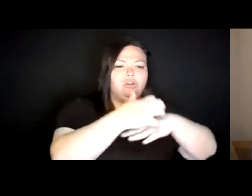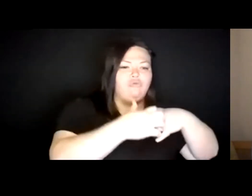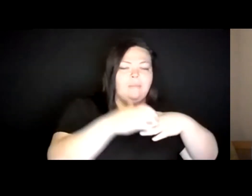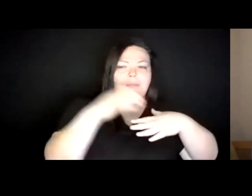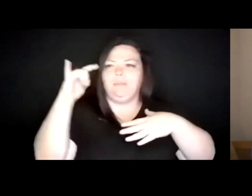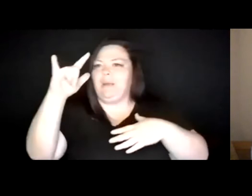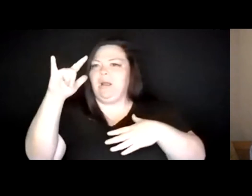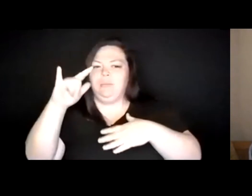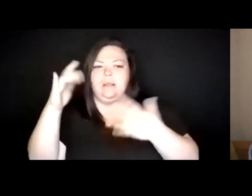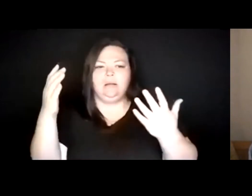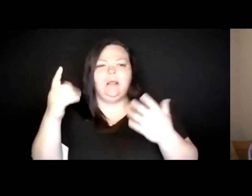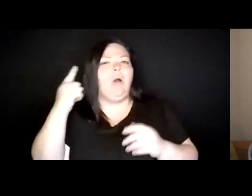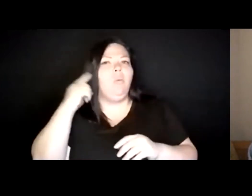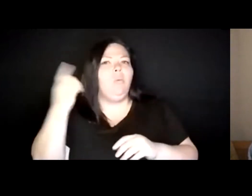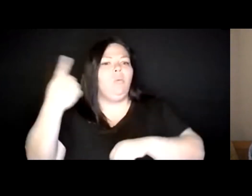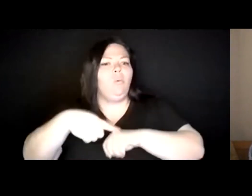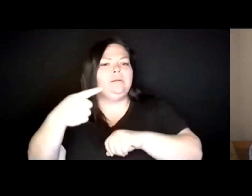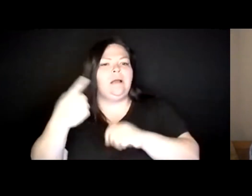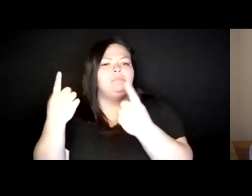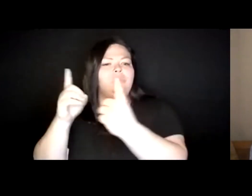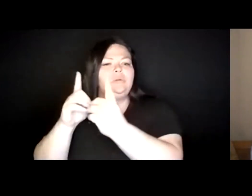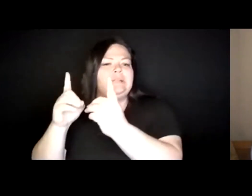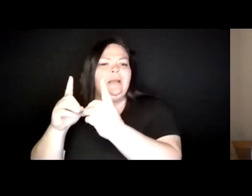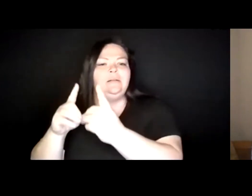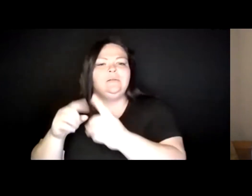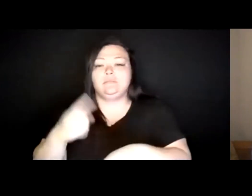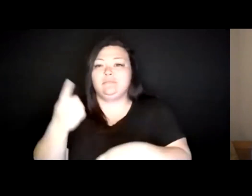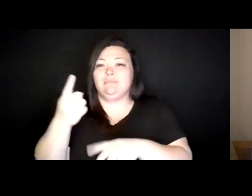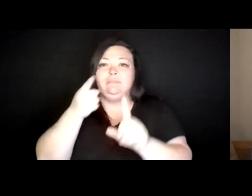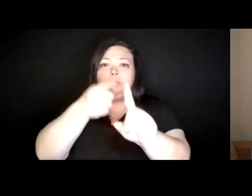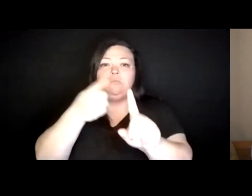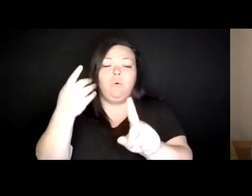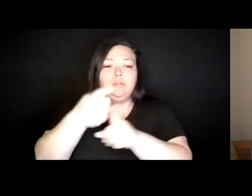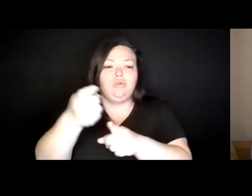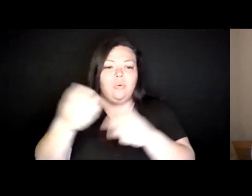I heard once on a date,// the punchline being that they/ both have wings—except the grape./